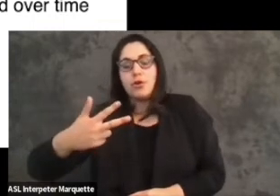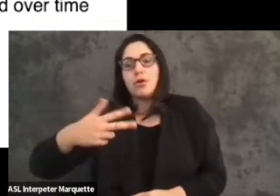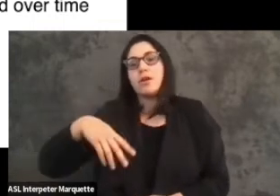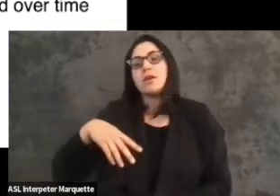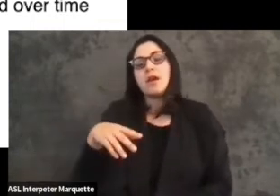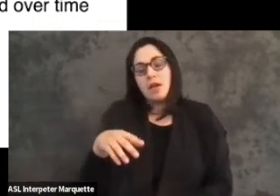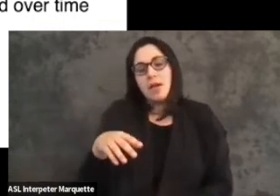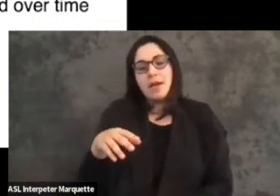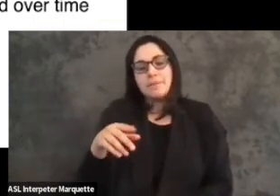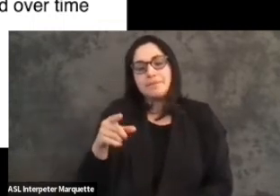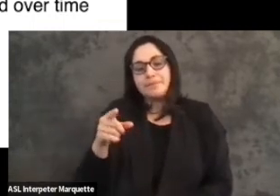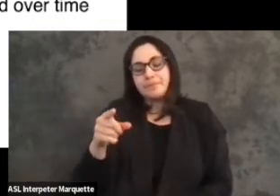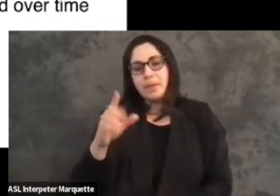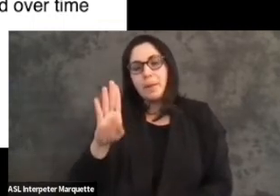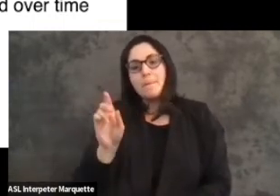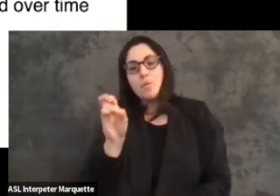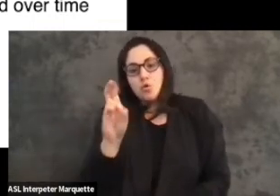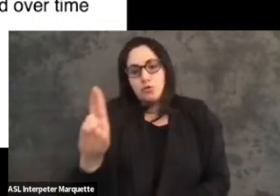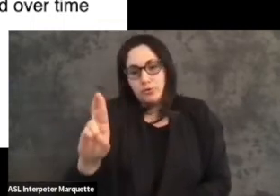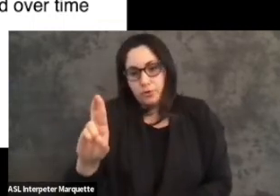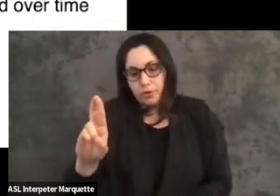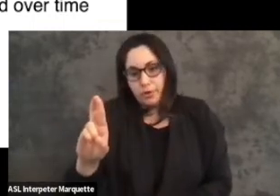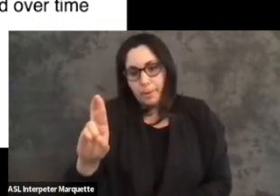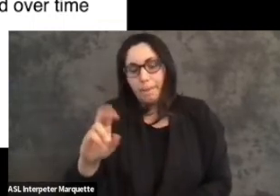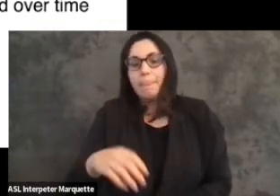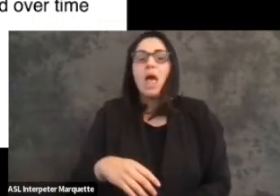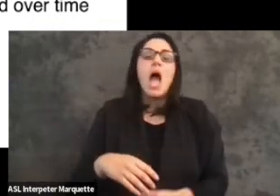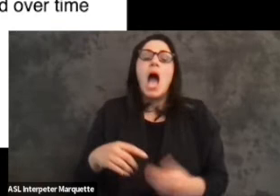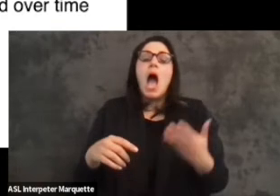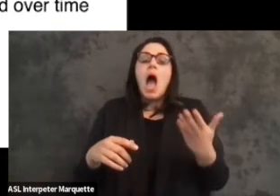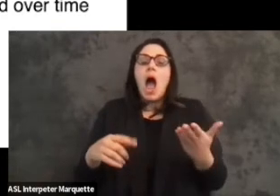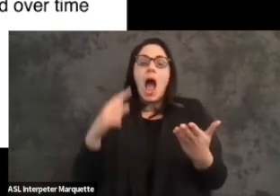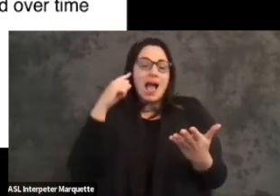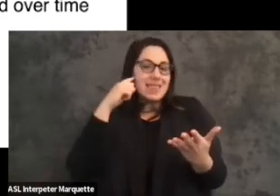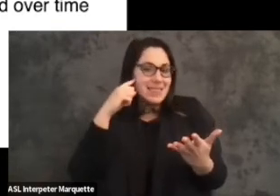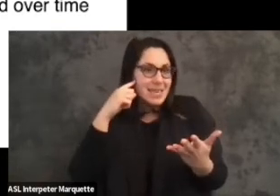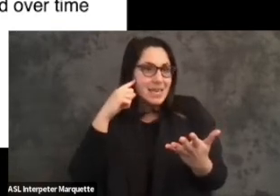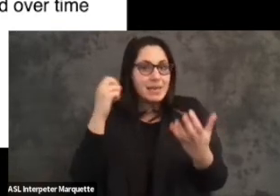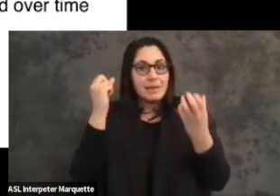I really encourage them to get a booster shot. So this is after two doses of vaccine that